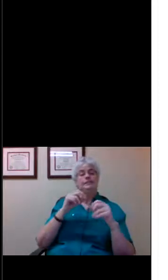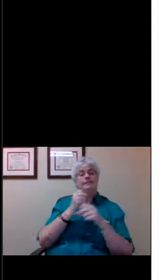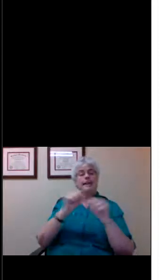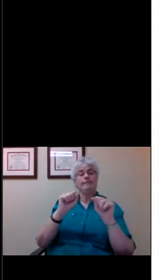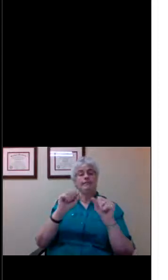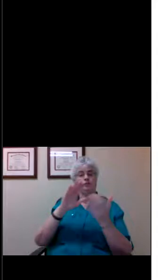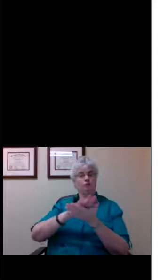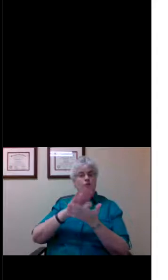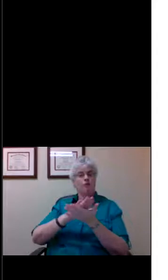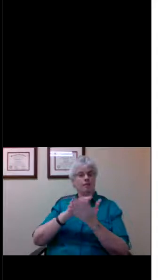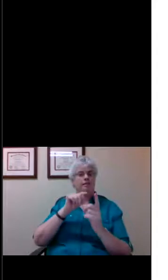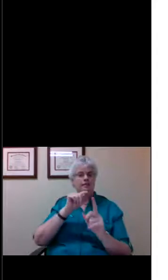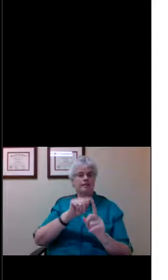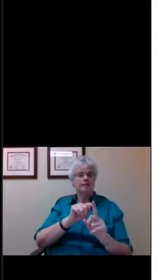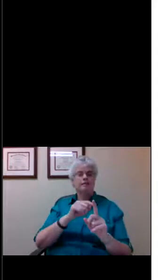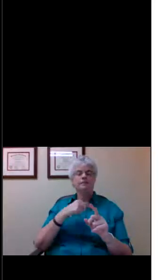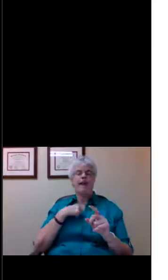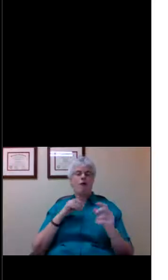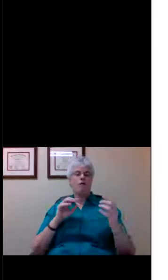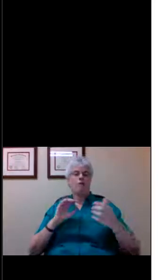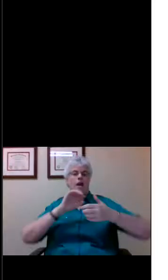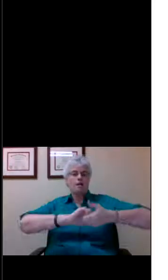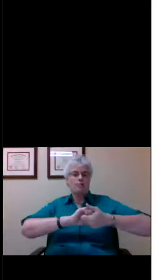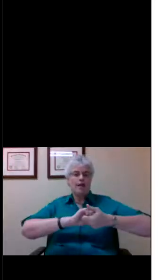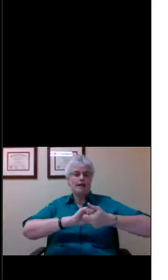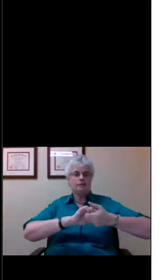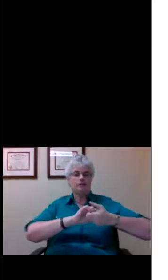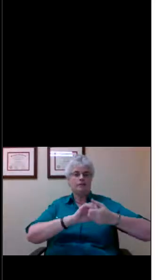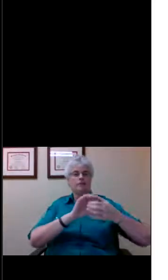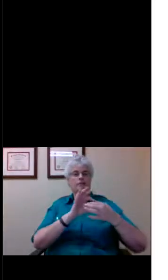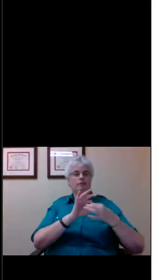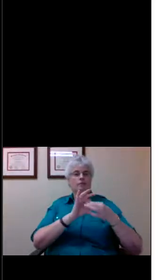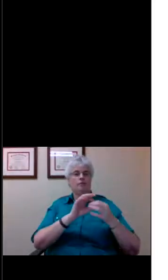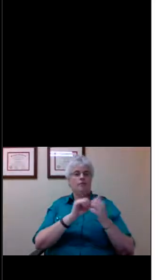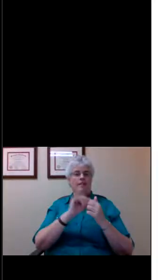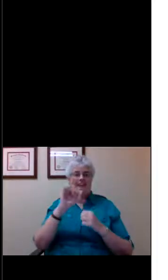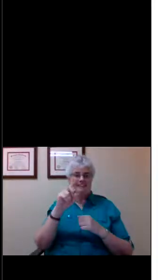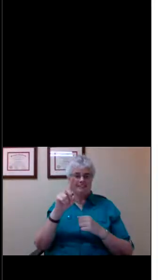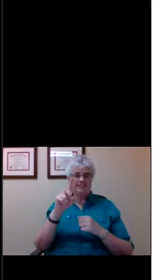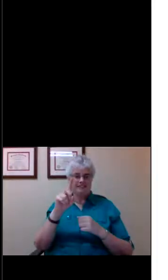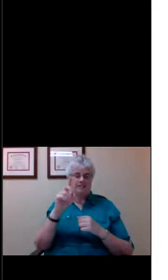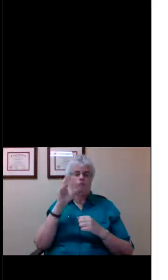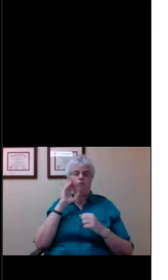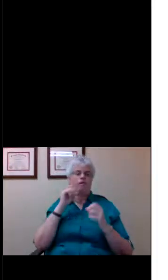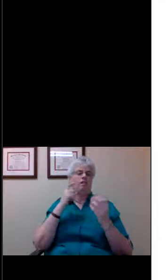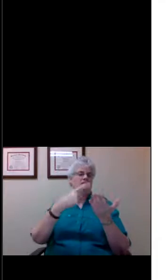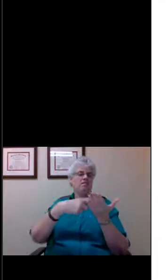first aspect is safe schools. So I've been collaborating with the Indiana